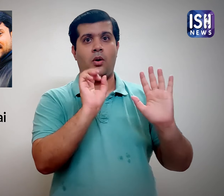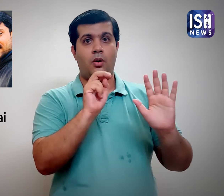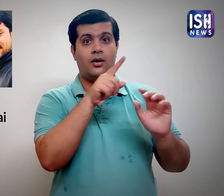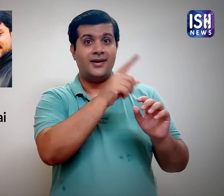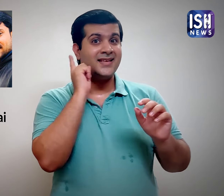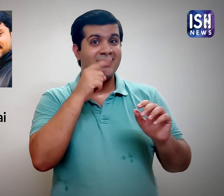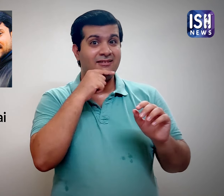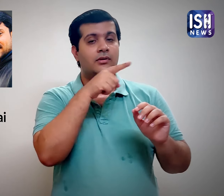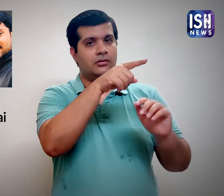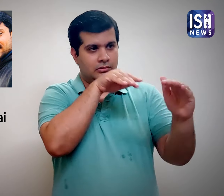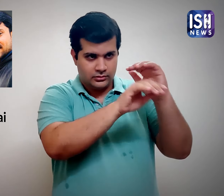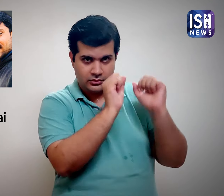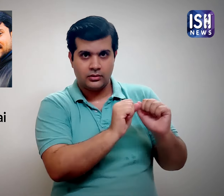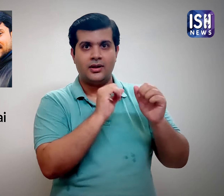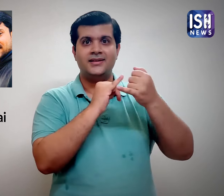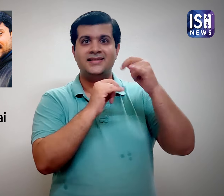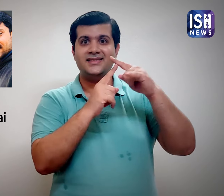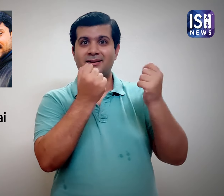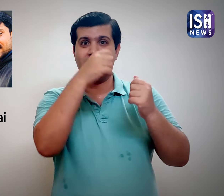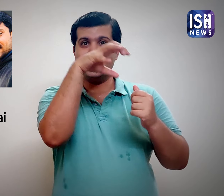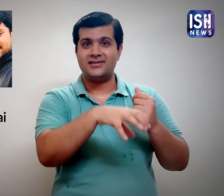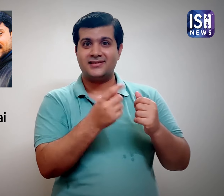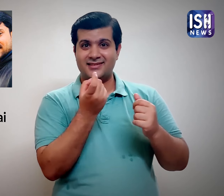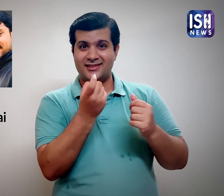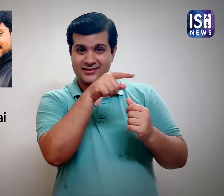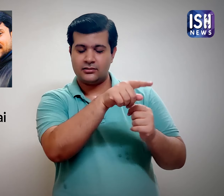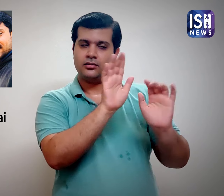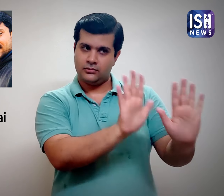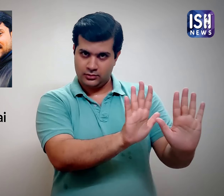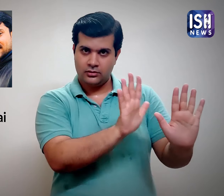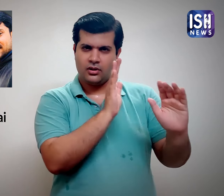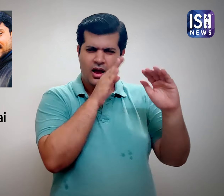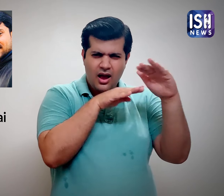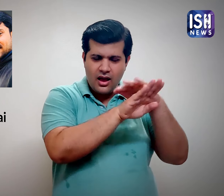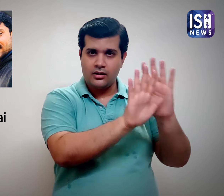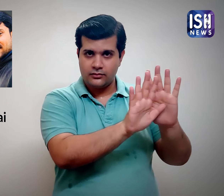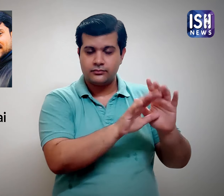Her uncle instructed Sachin to hide at the ST Bus station in Jamkhed.